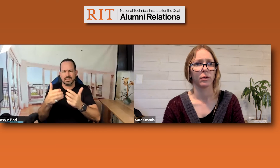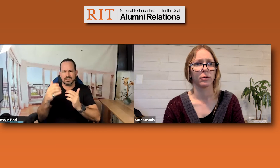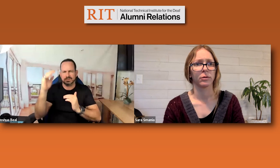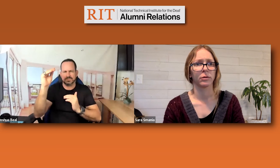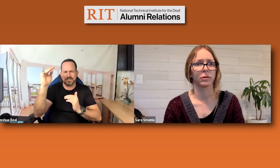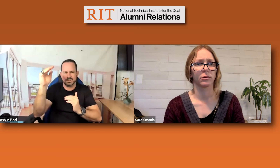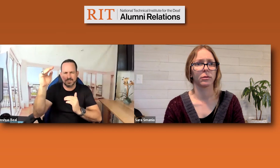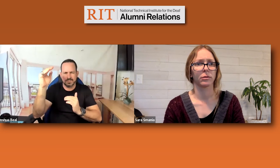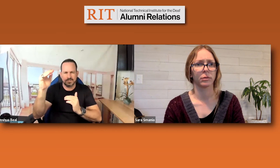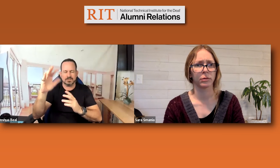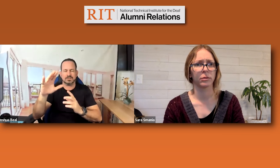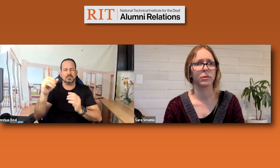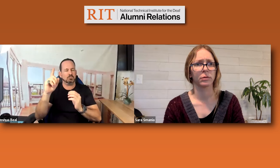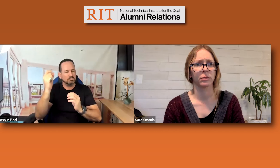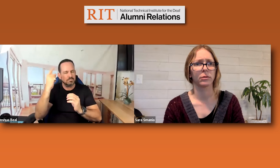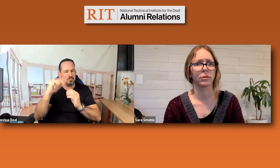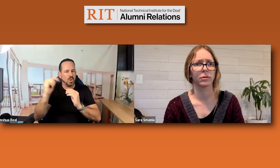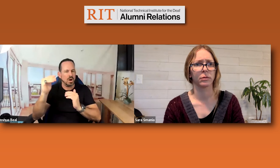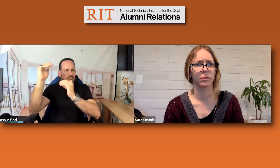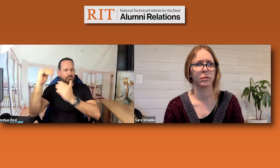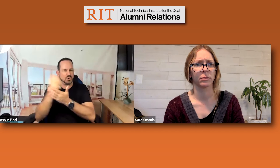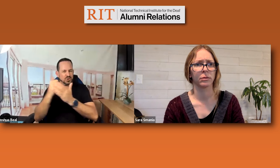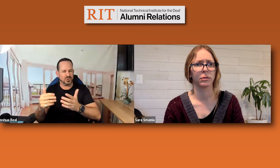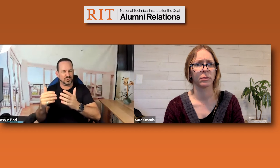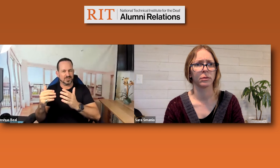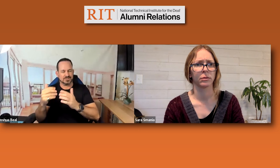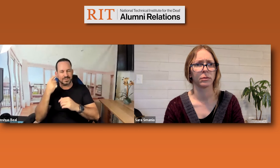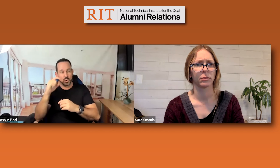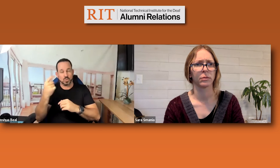The tax code as it was was really impacting